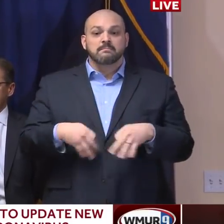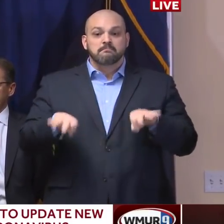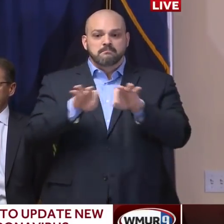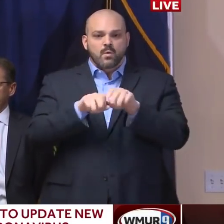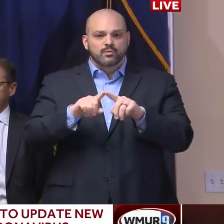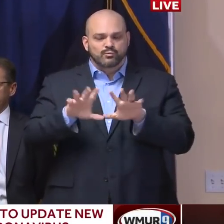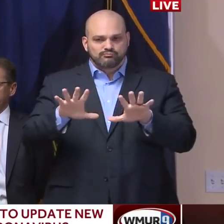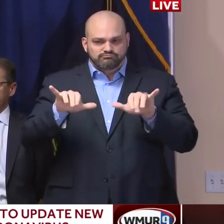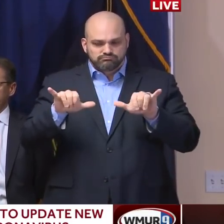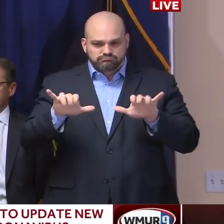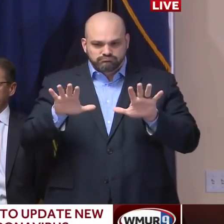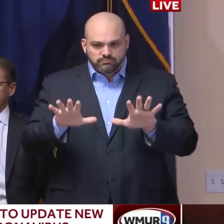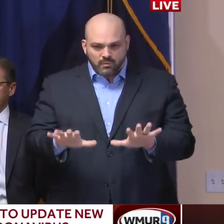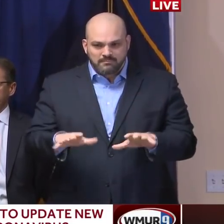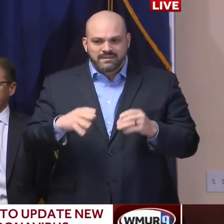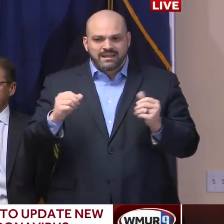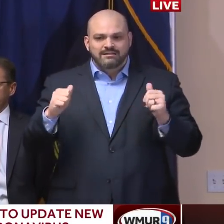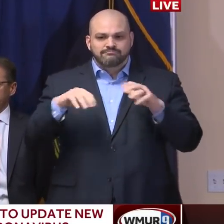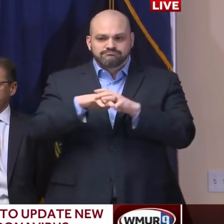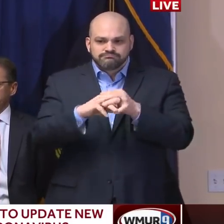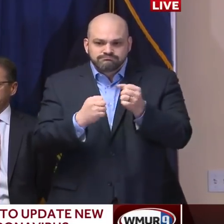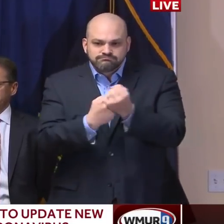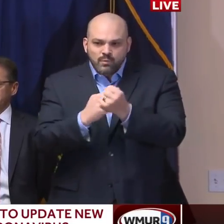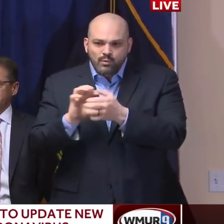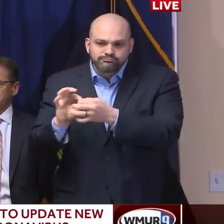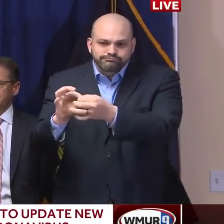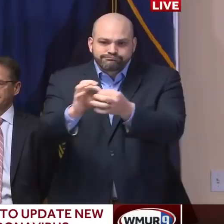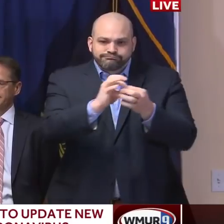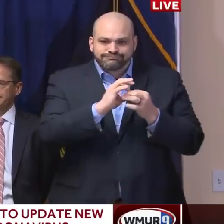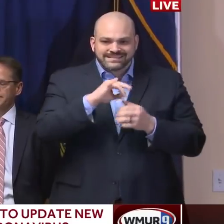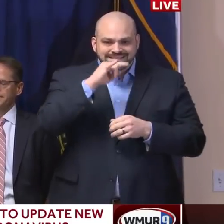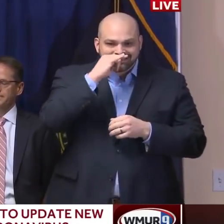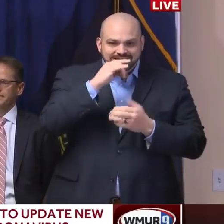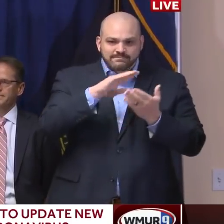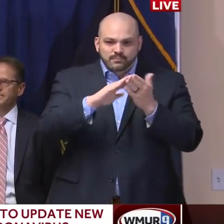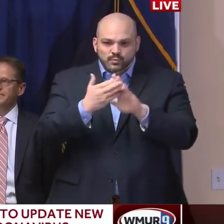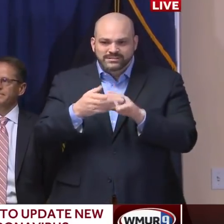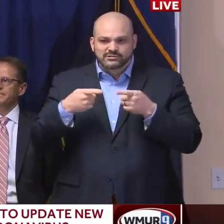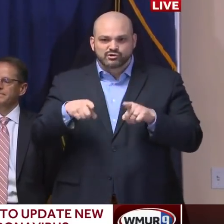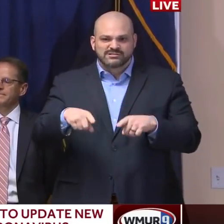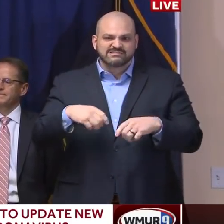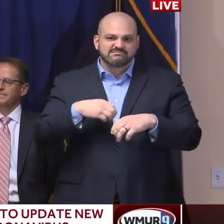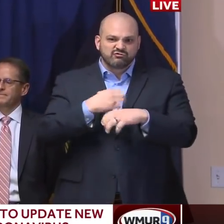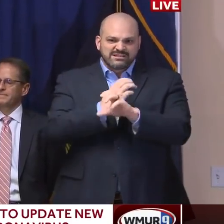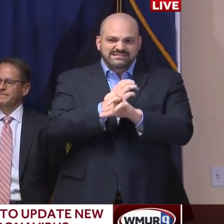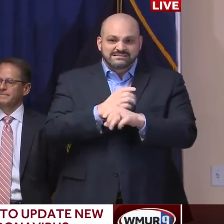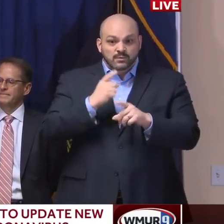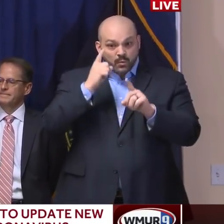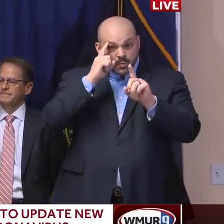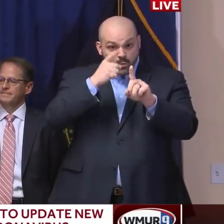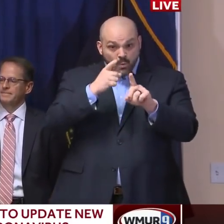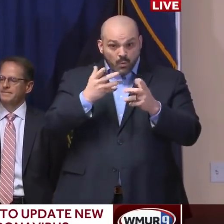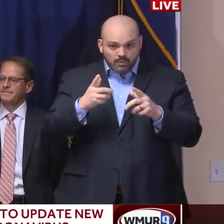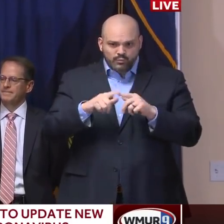IT IS IMPORTANT TO REMAIN CALM, TO REALLY BE THERE FOR OUR KIDS, TO COME TOGETHER AS A COMMUNITY IN THIS MOMENT OF CRISIS.